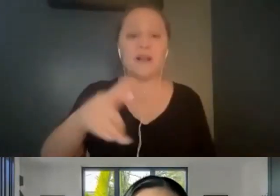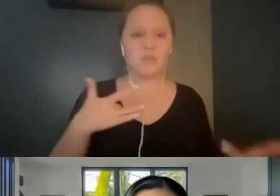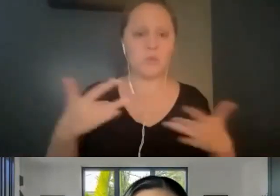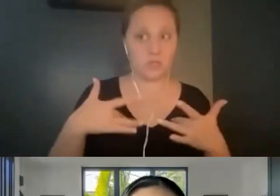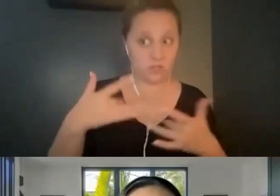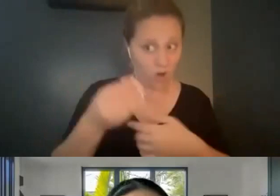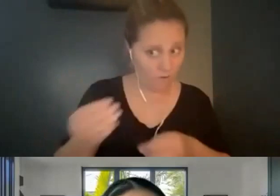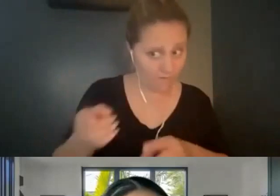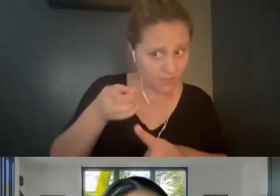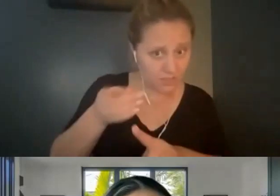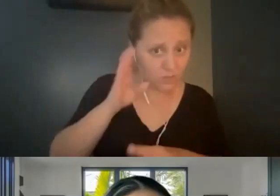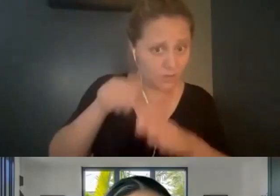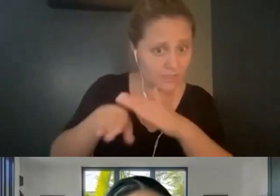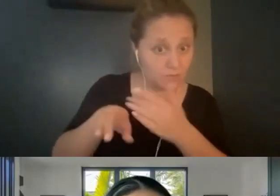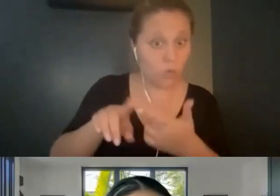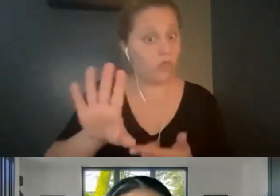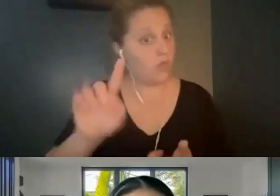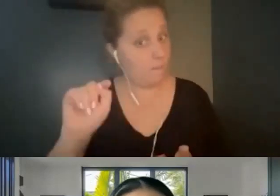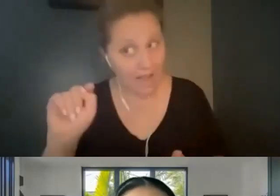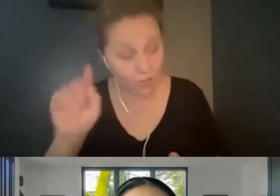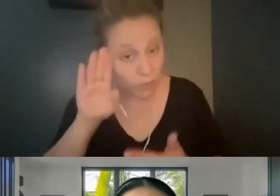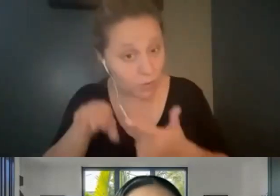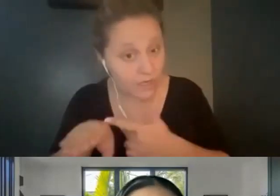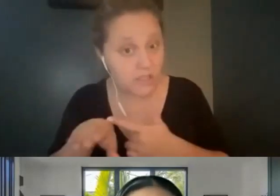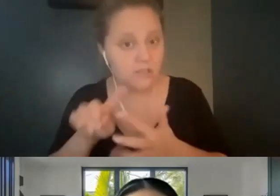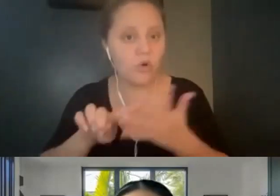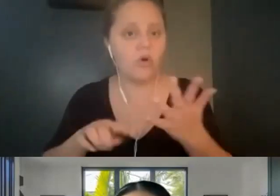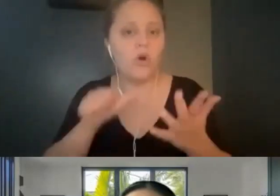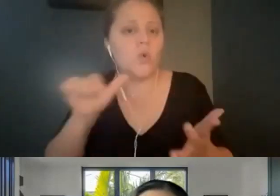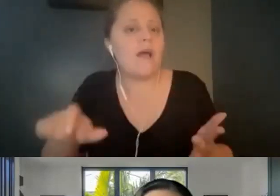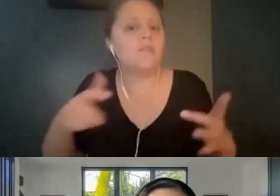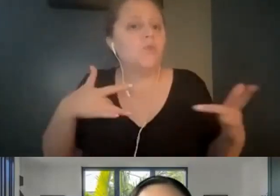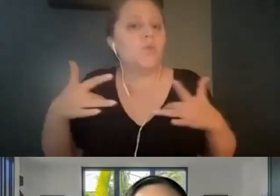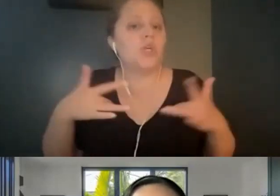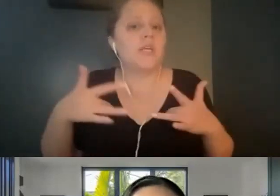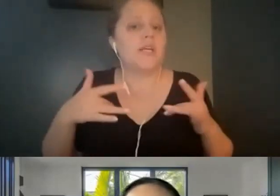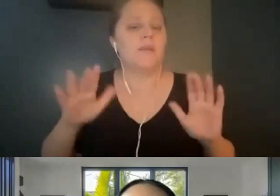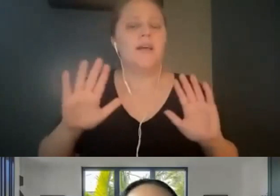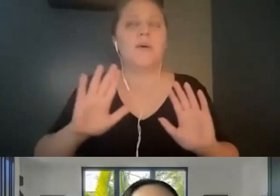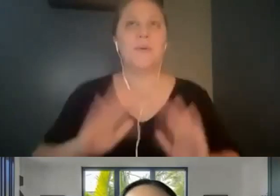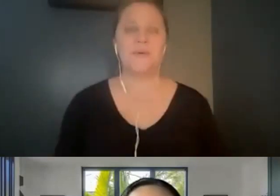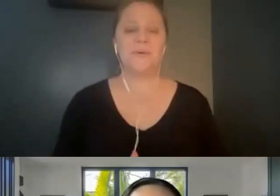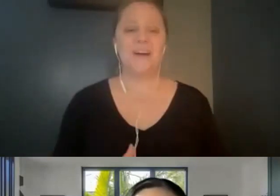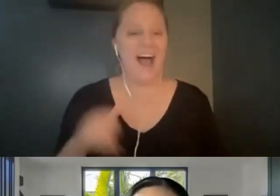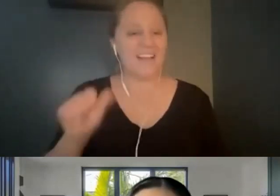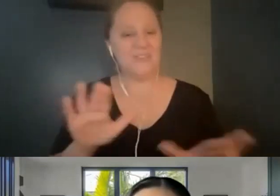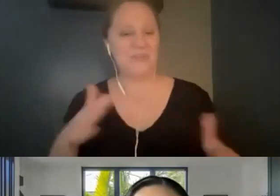accessible? Is the bathroom going to be accessible, and stuff like that. You know, we all have to do our human things and, you know.